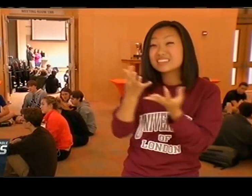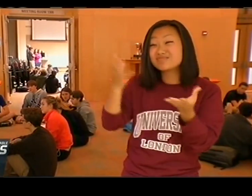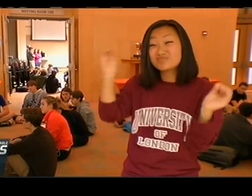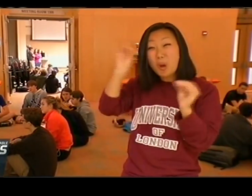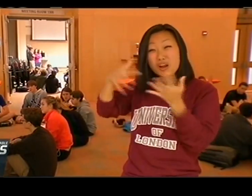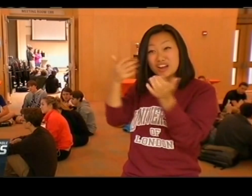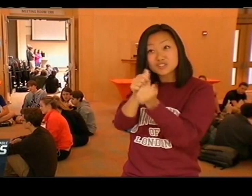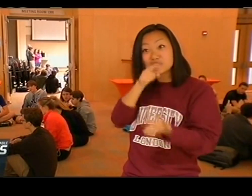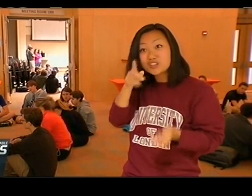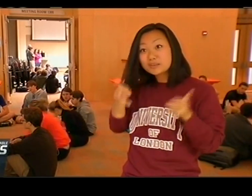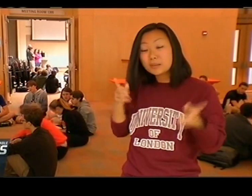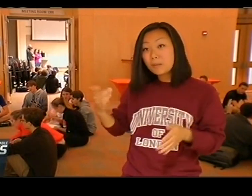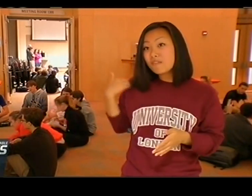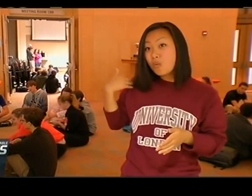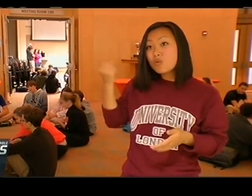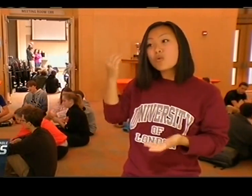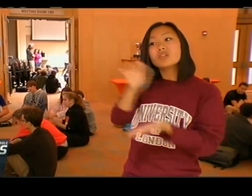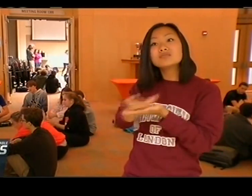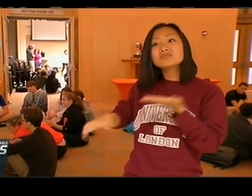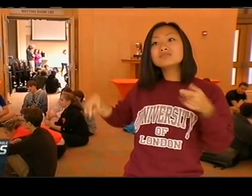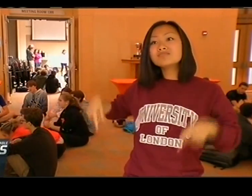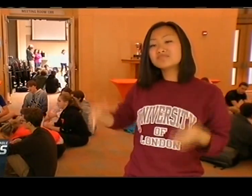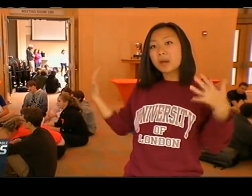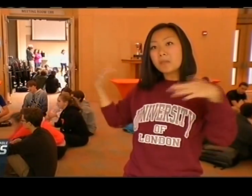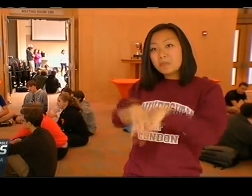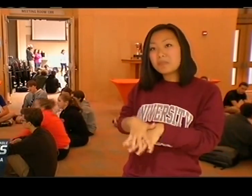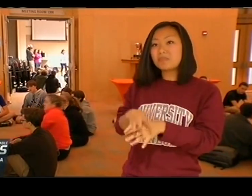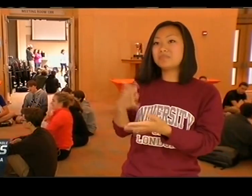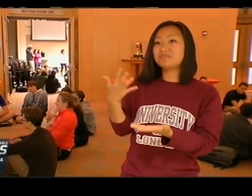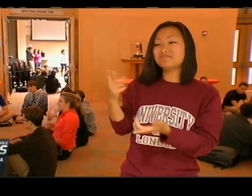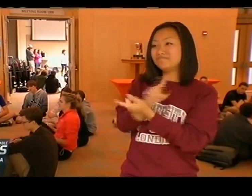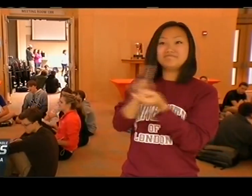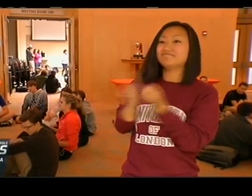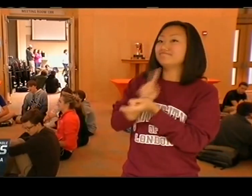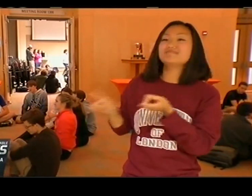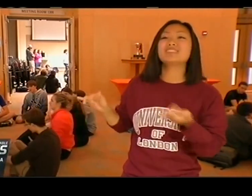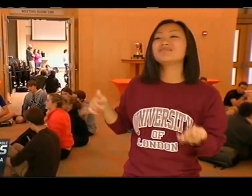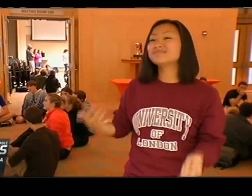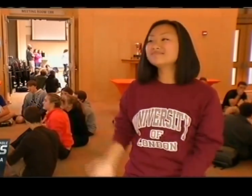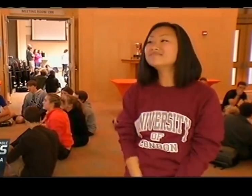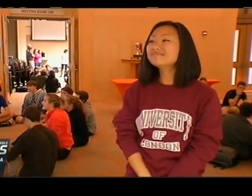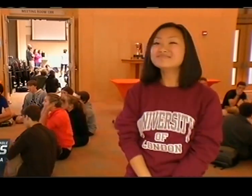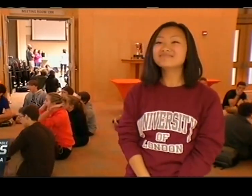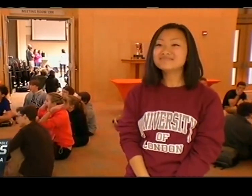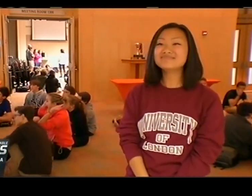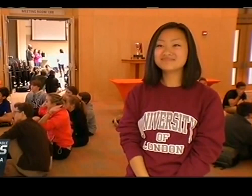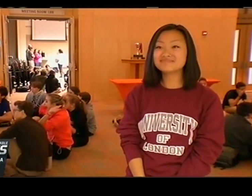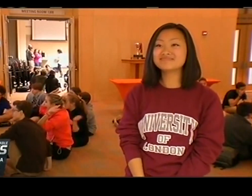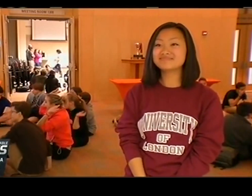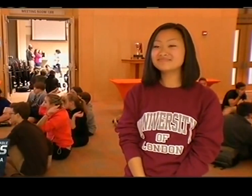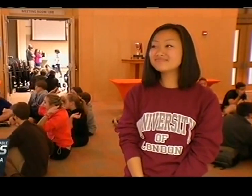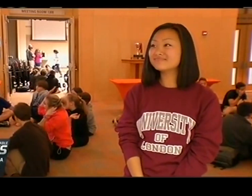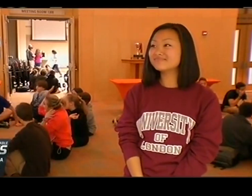And so, whether that deaf person came from a school for the deaf or a deaf family, they